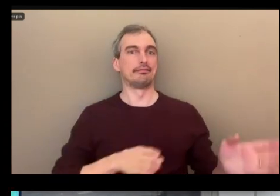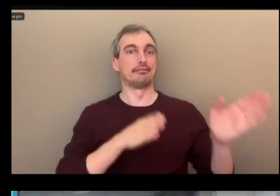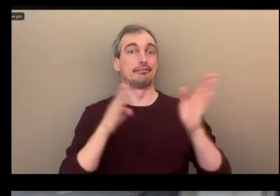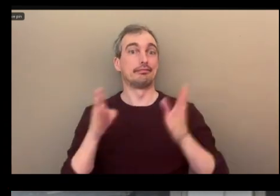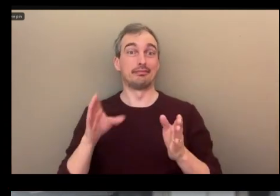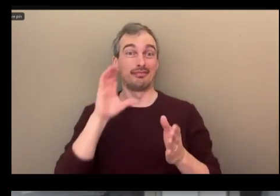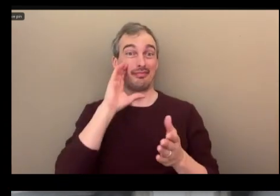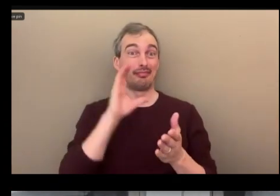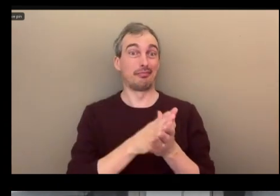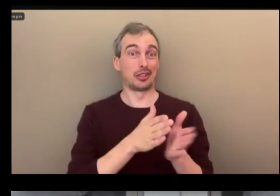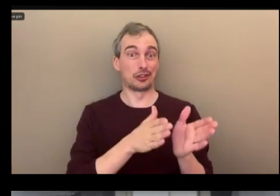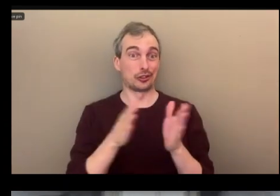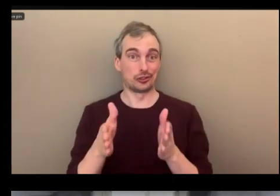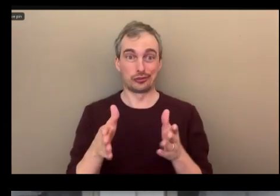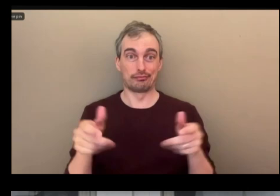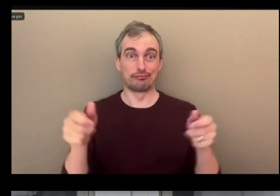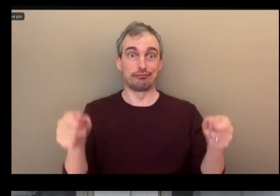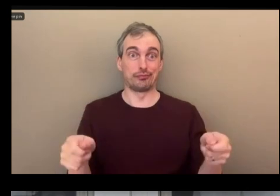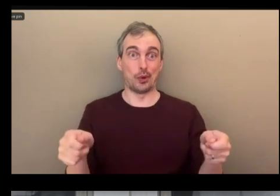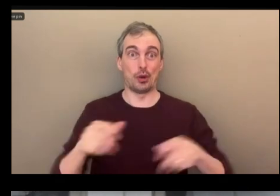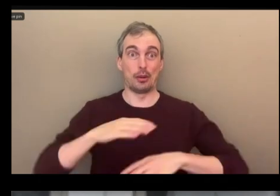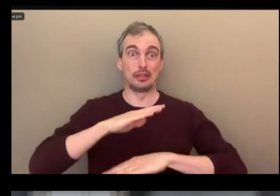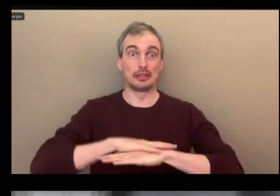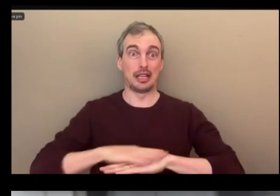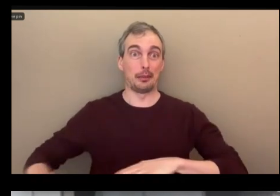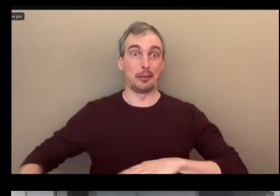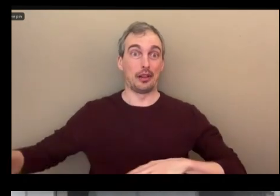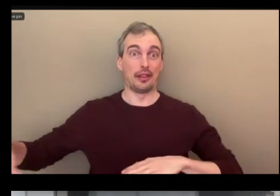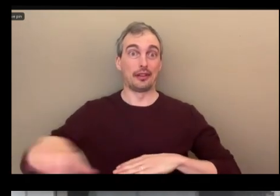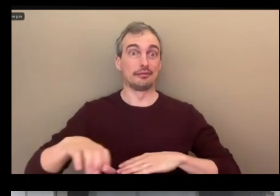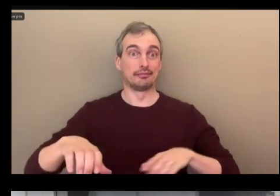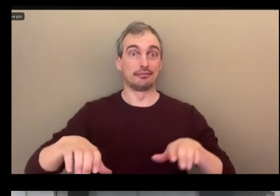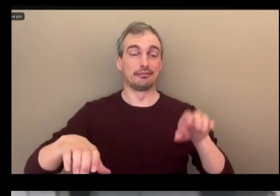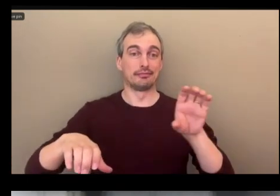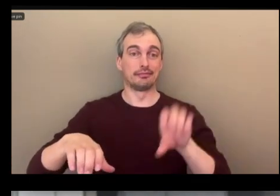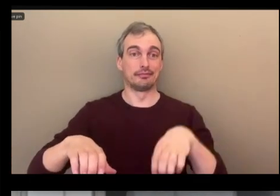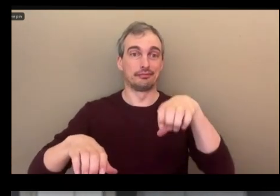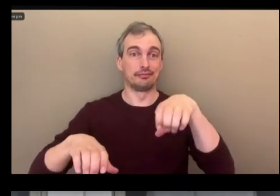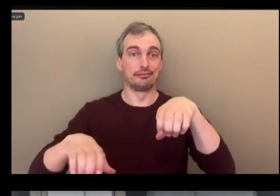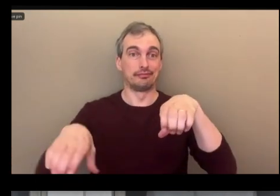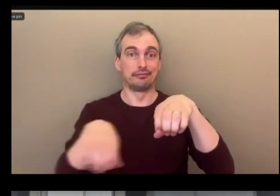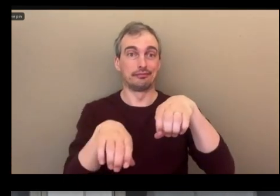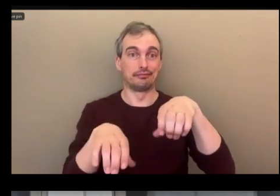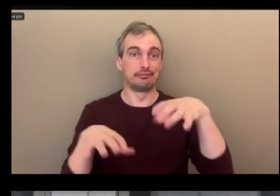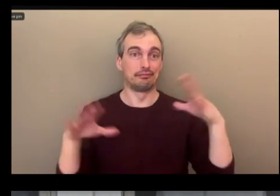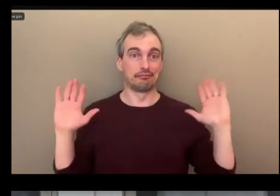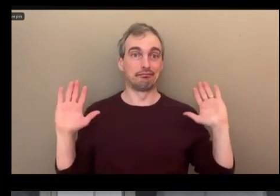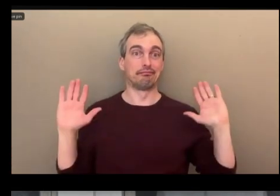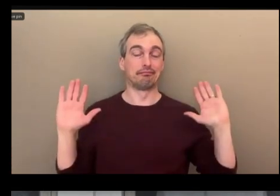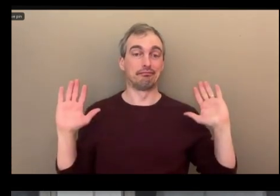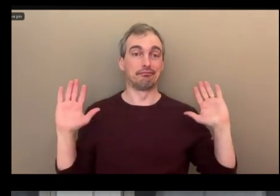Says accessibility. But it's powerful. Because our leaders were there to be in front of people to